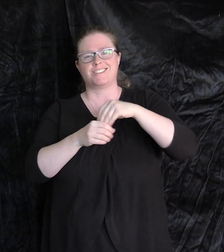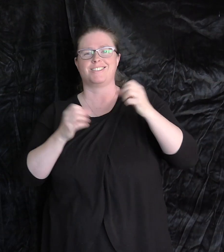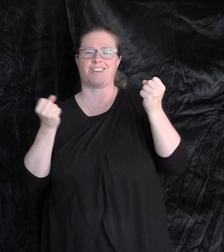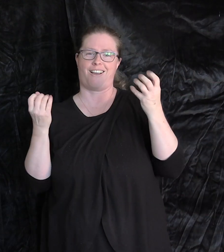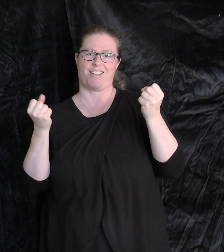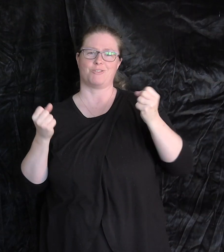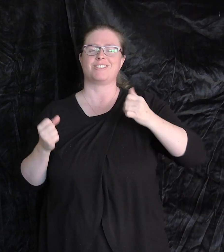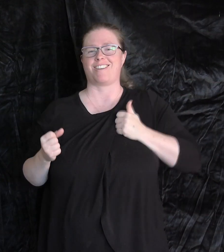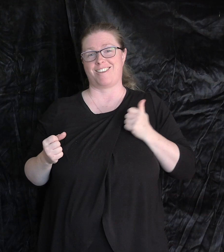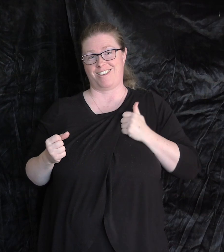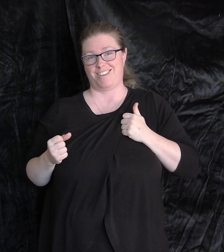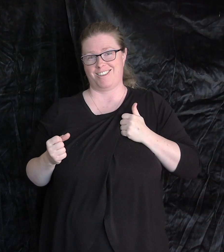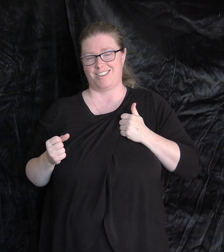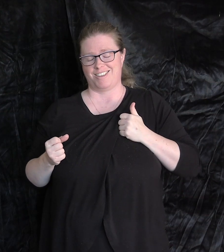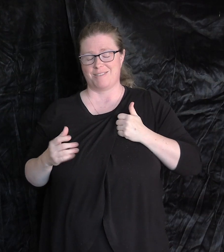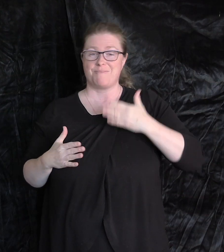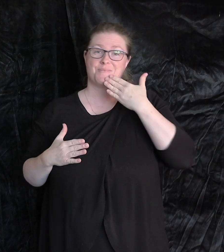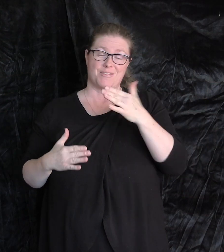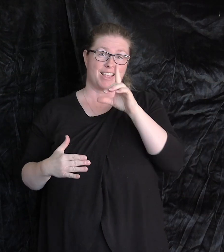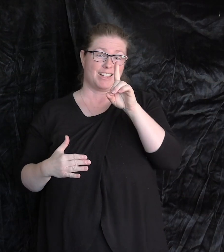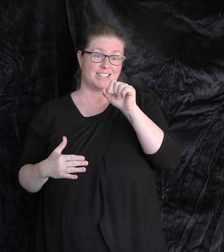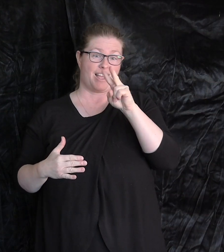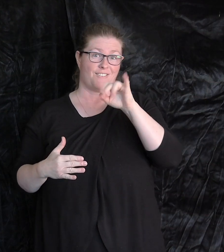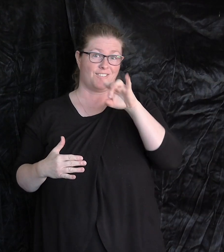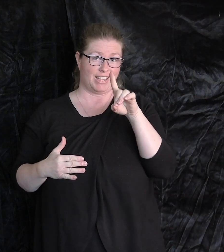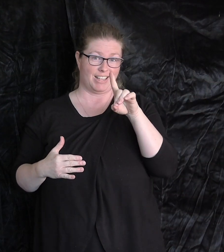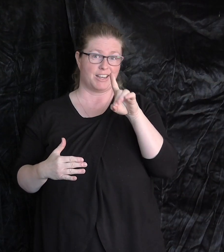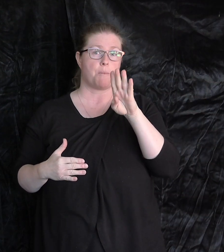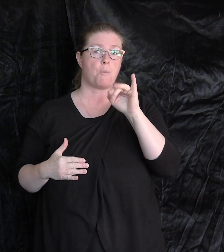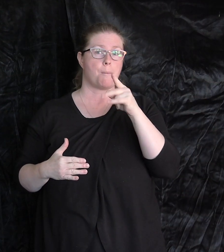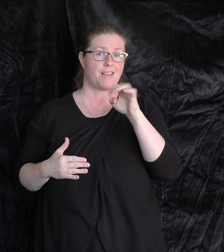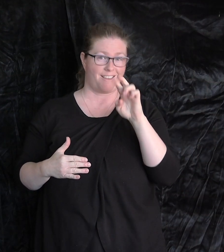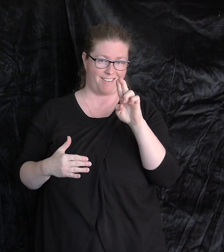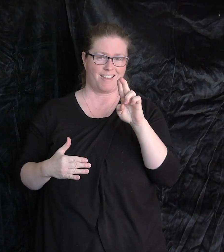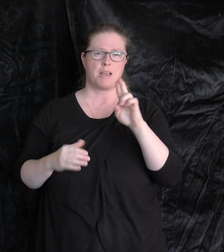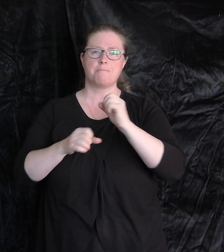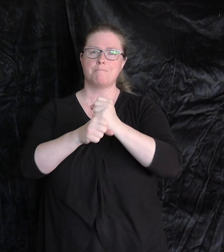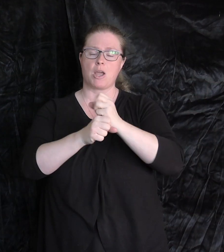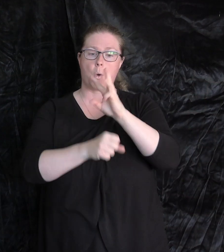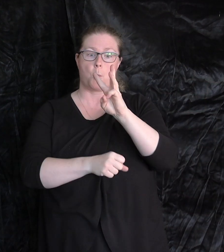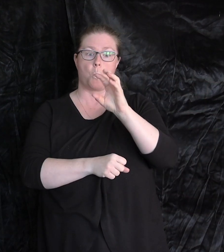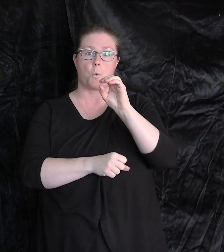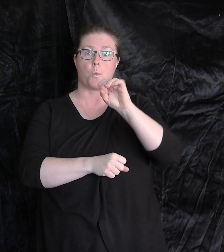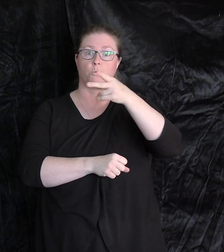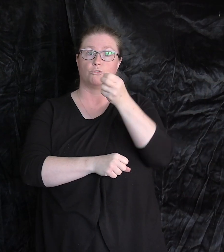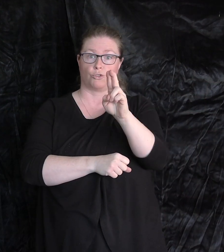Thanks to David Bobier for making the Woojer Vibra Tactile vest available